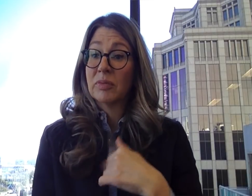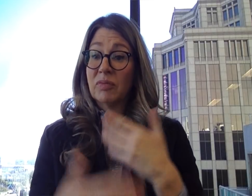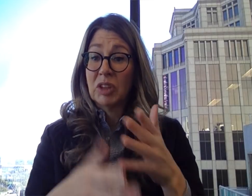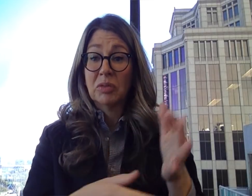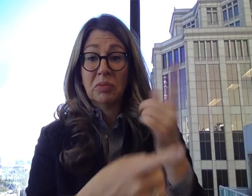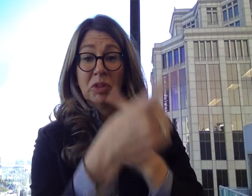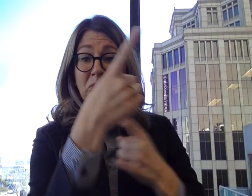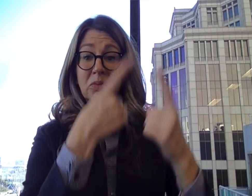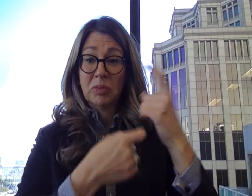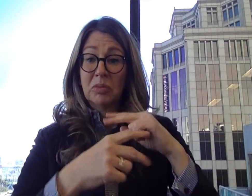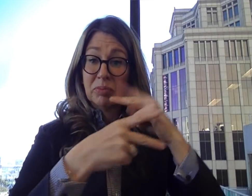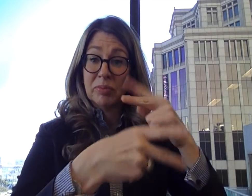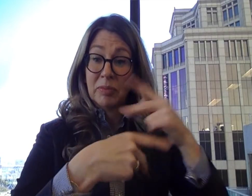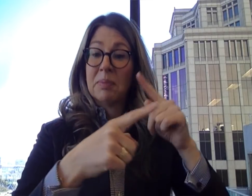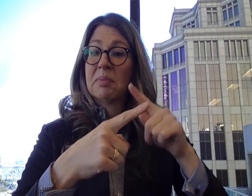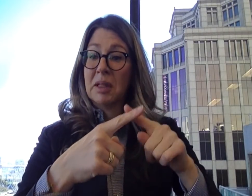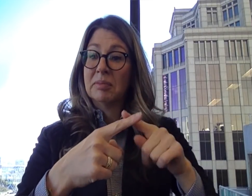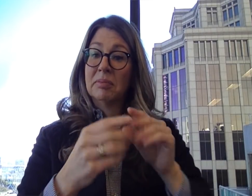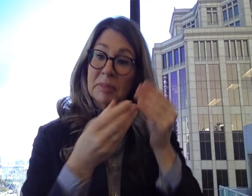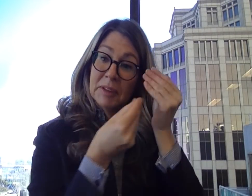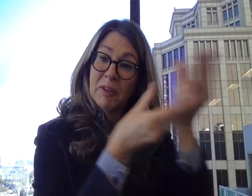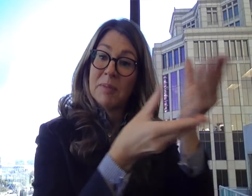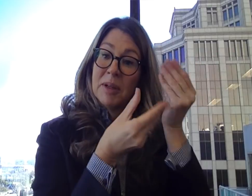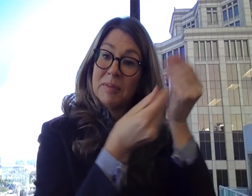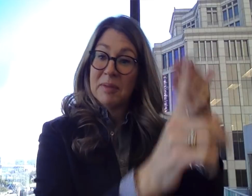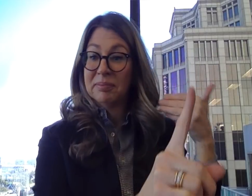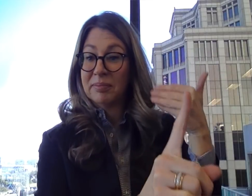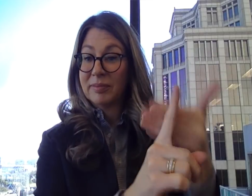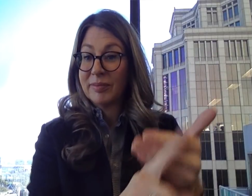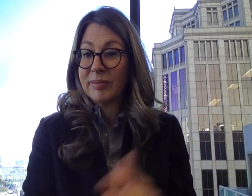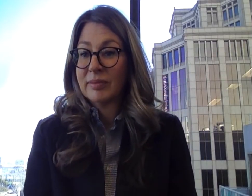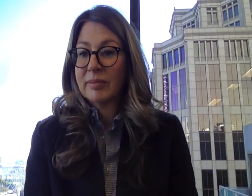they have requested, and will be meeting